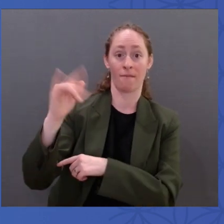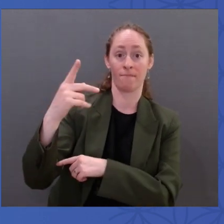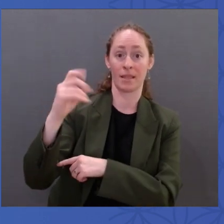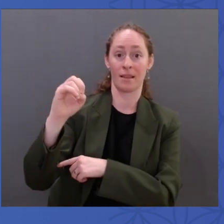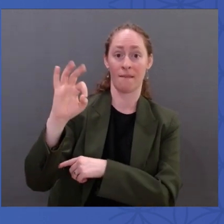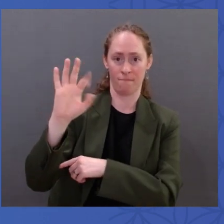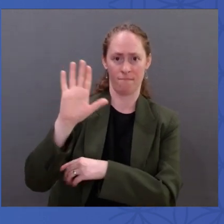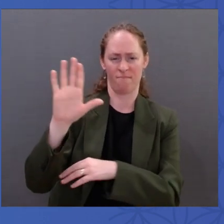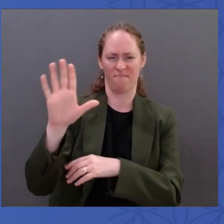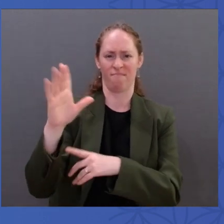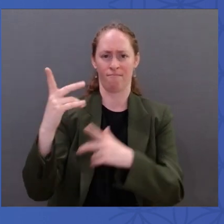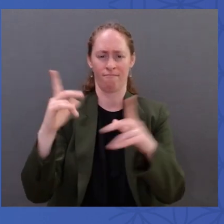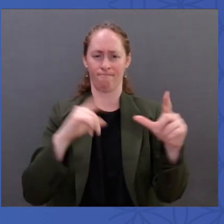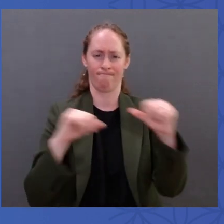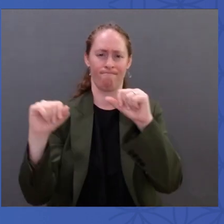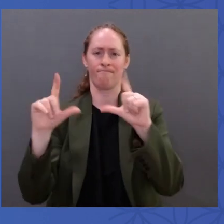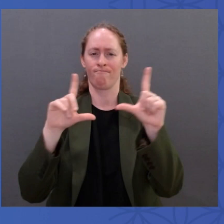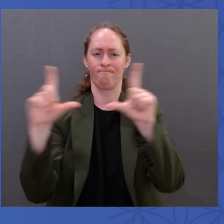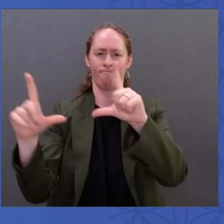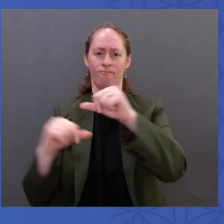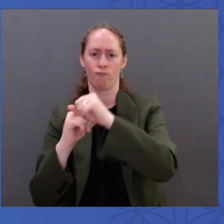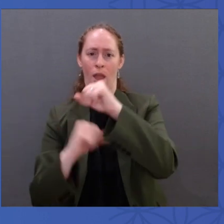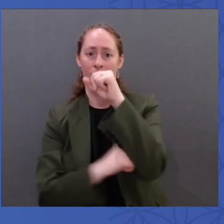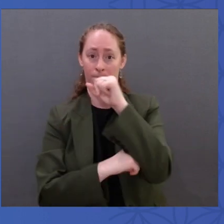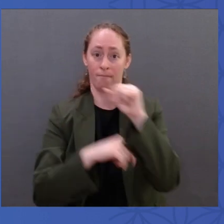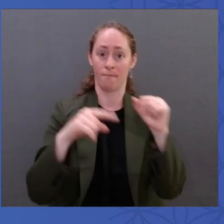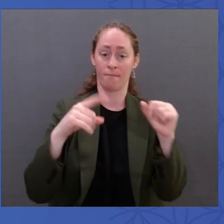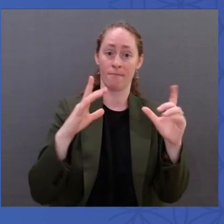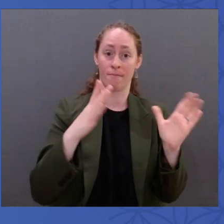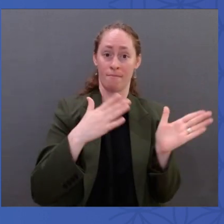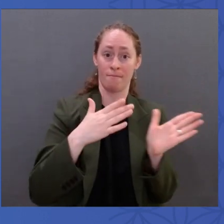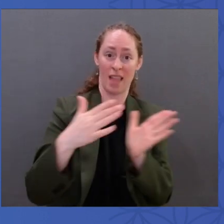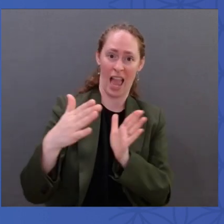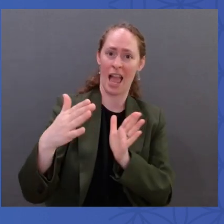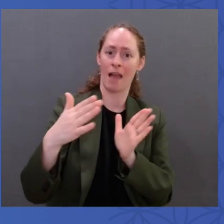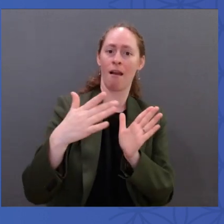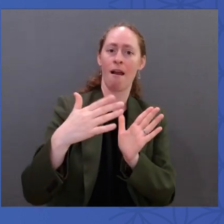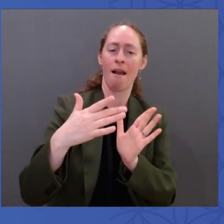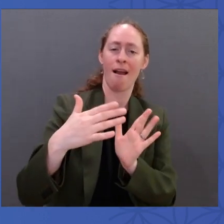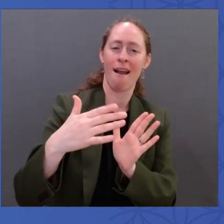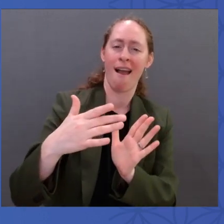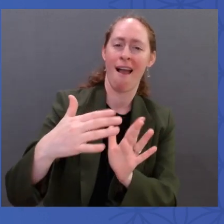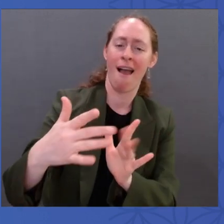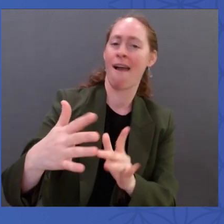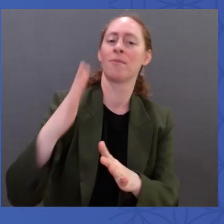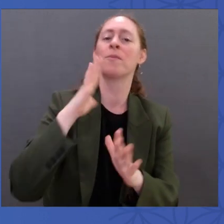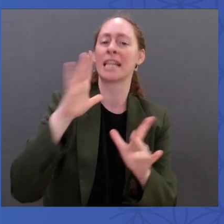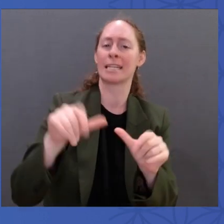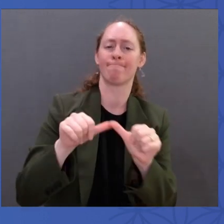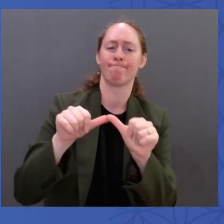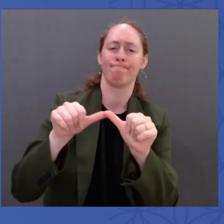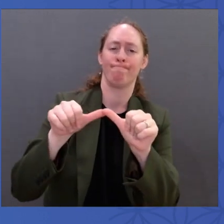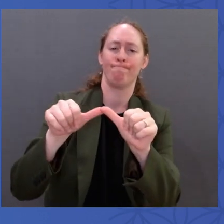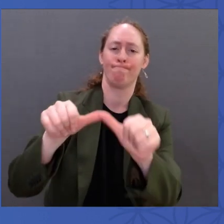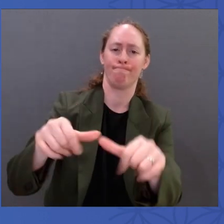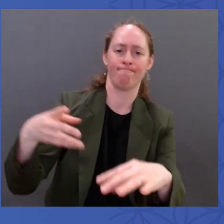By giving special focus on the trade and investment agenda. We stand to benefit through a more purposeful